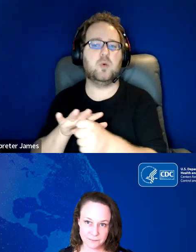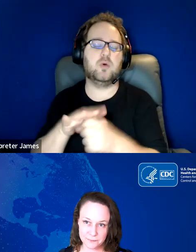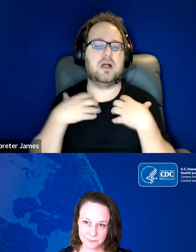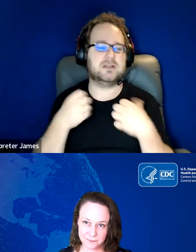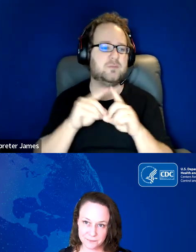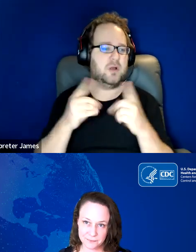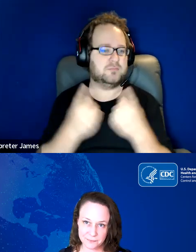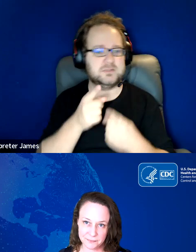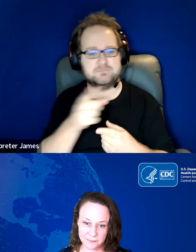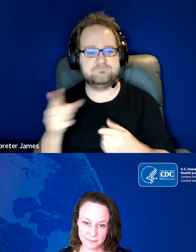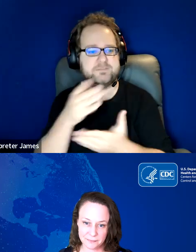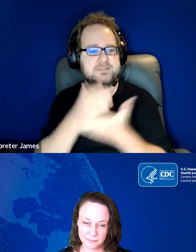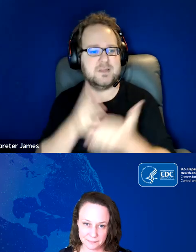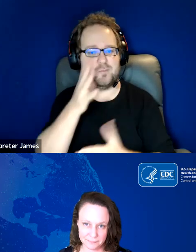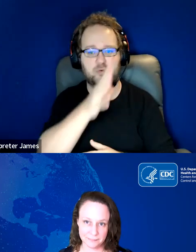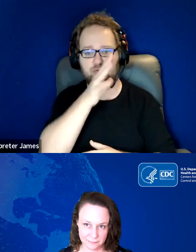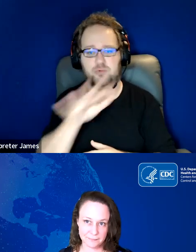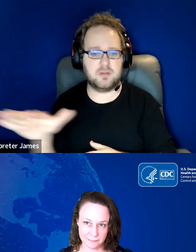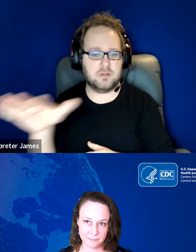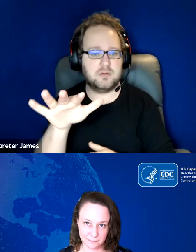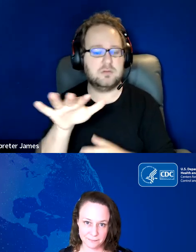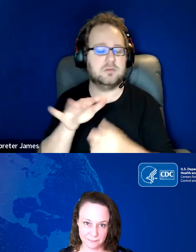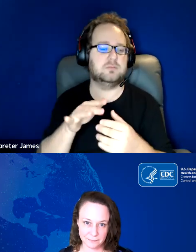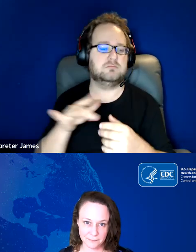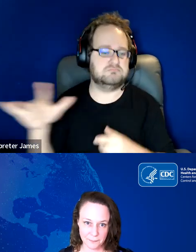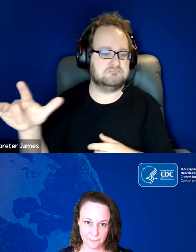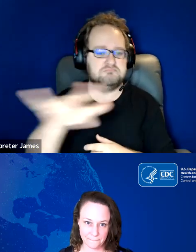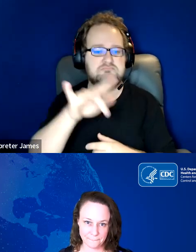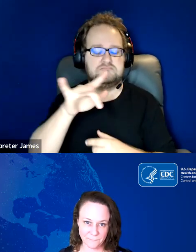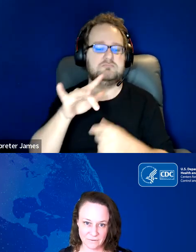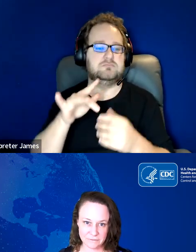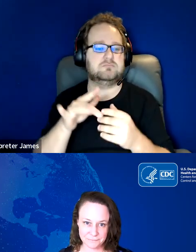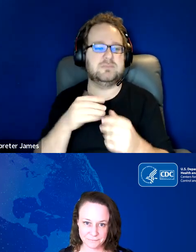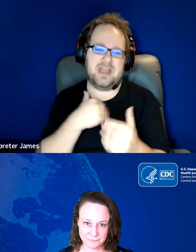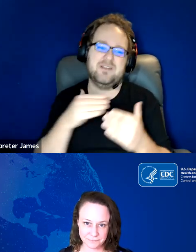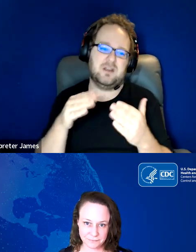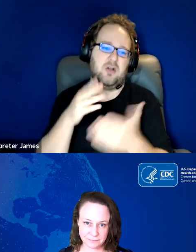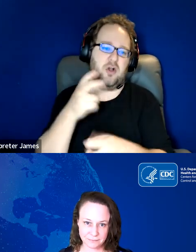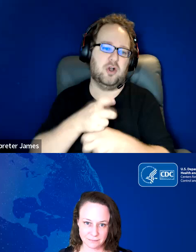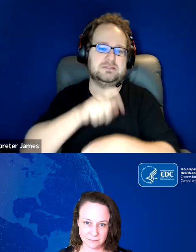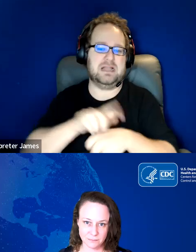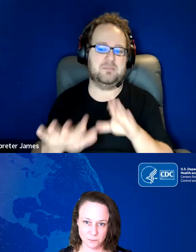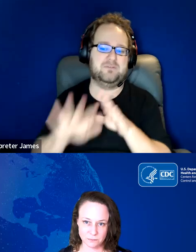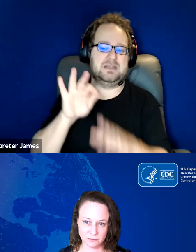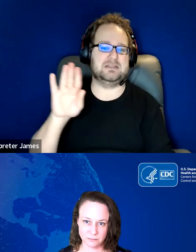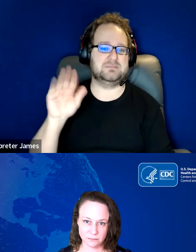re having difficulty finding a closed bridge access program participant. Is CDC considering expansion of this